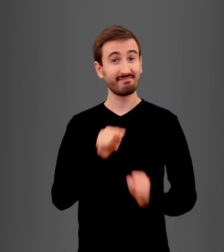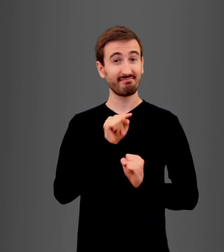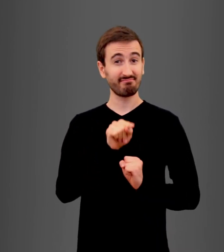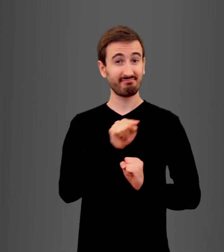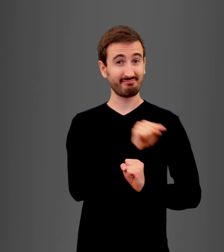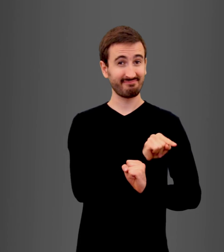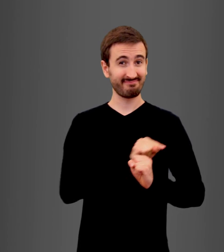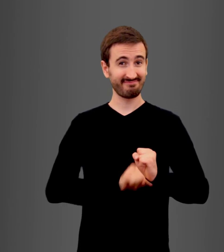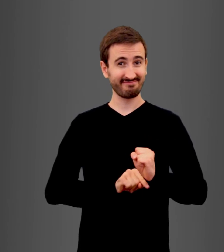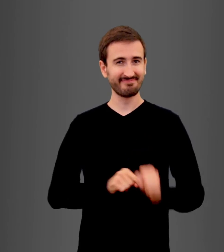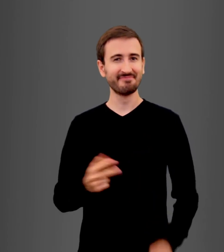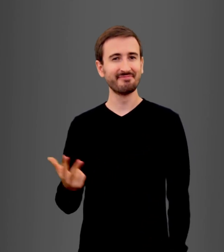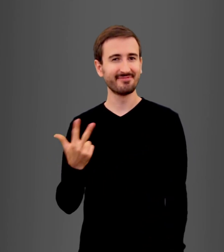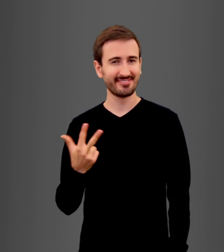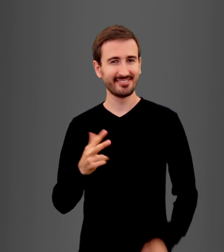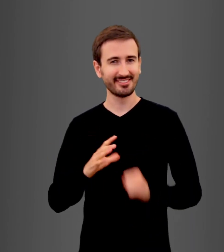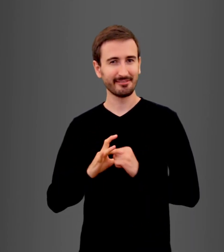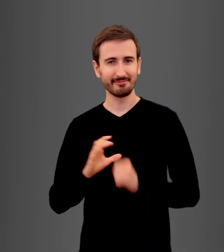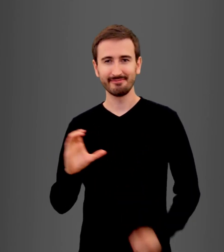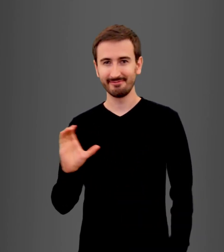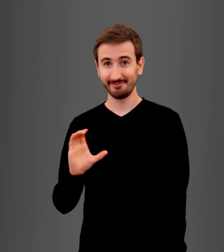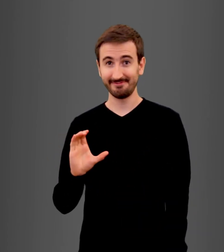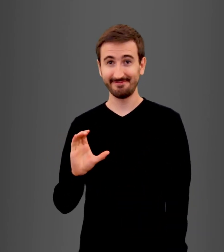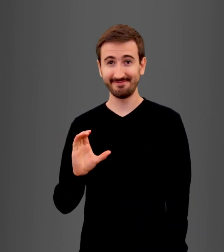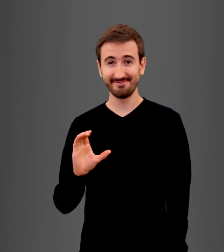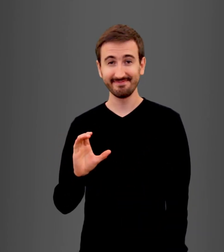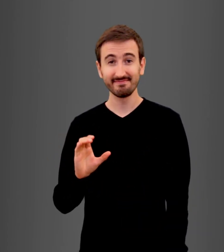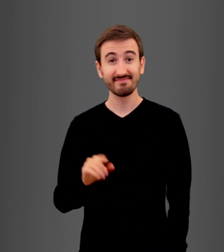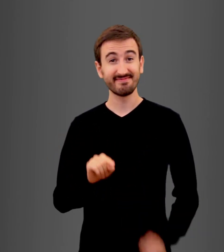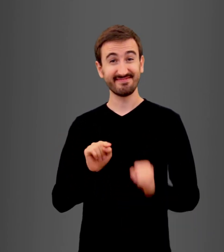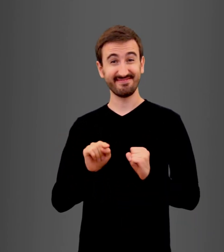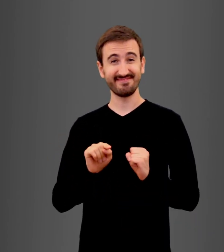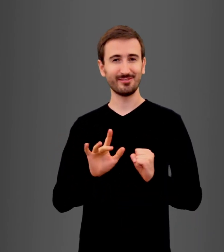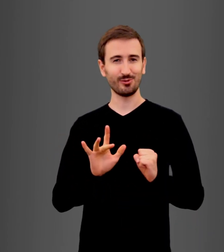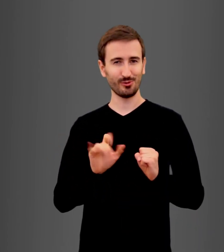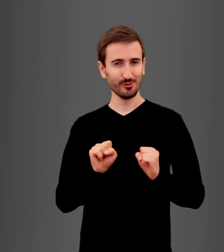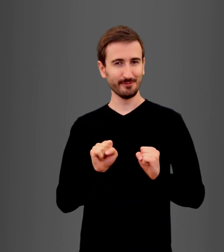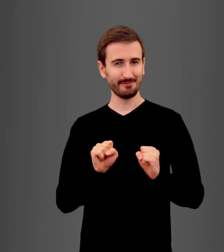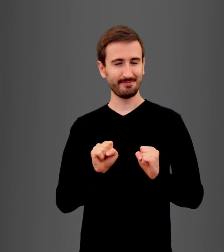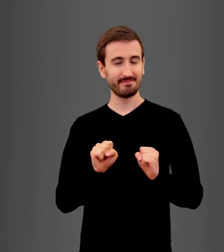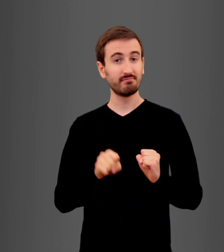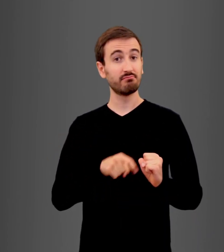This nitrogen atom is adjacent to three carbon atoms and one vacancy.